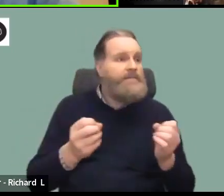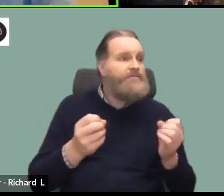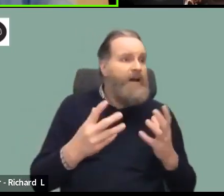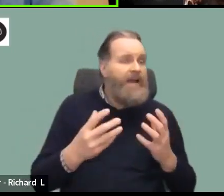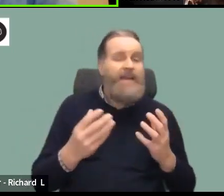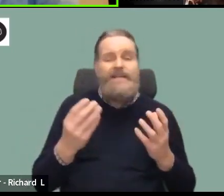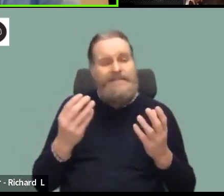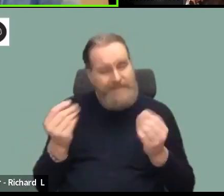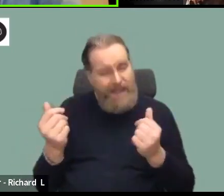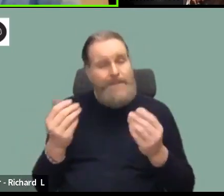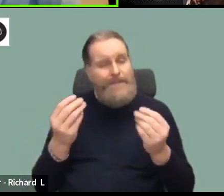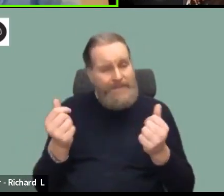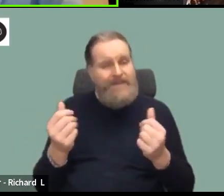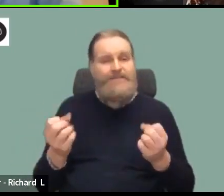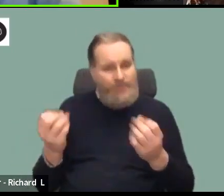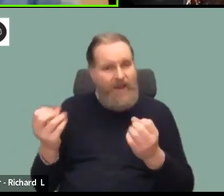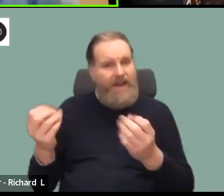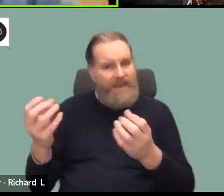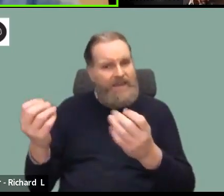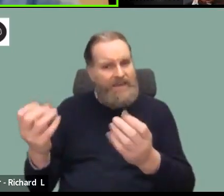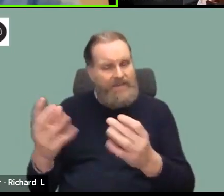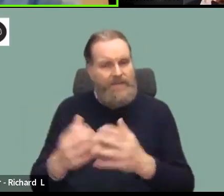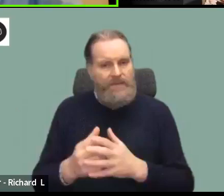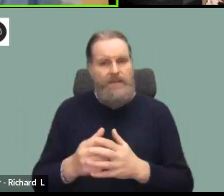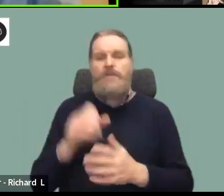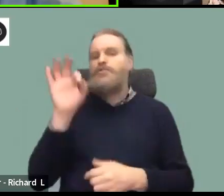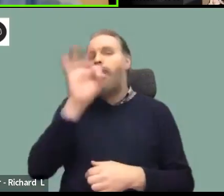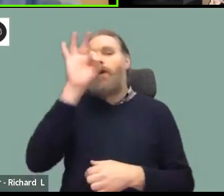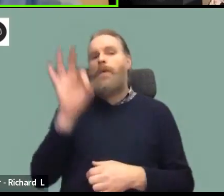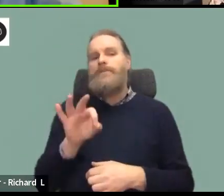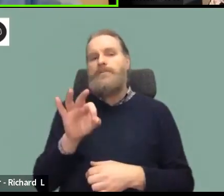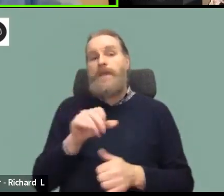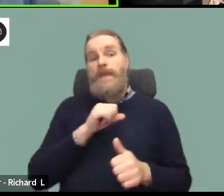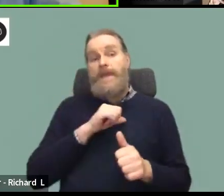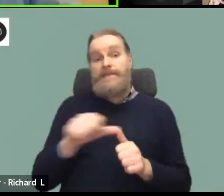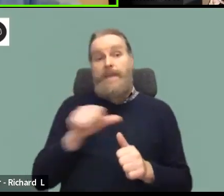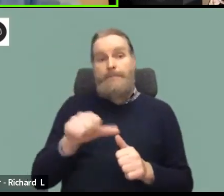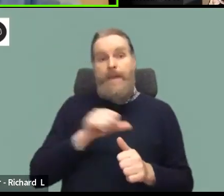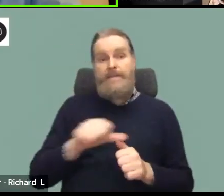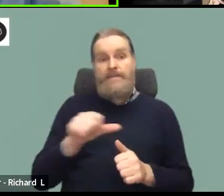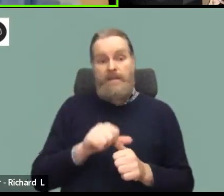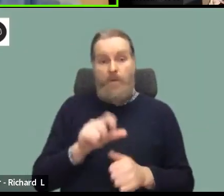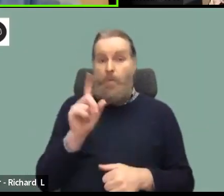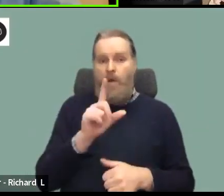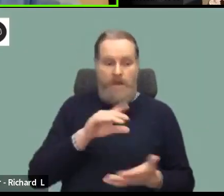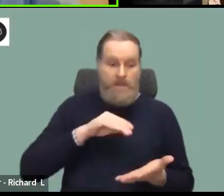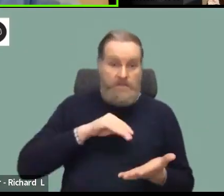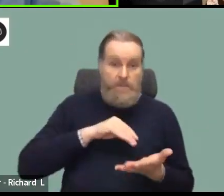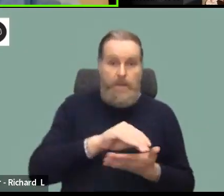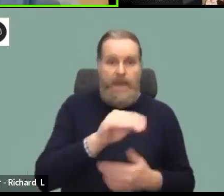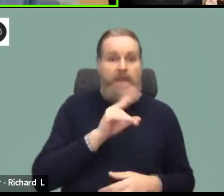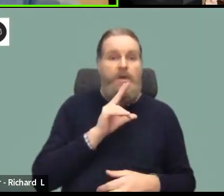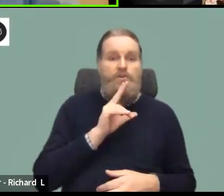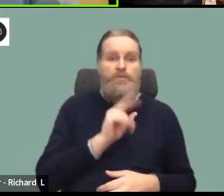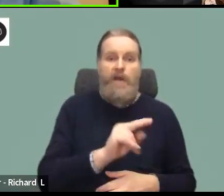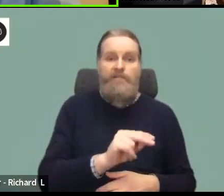So the question we have to So the question we have to ask ourselves, therefore I think it is ourselves, therefore I think it is it better to contribute 12 or 20 is it better to contribute 12 or 20 pounds over four month